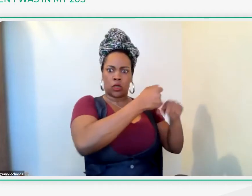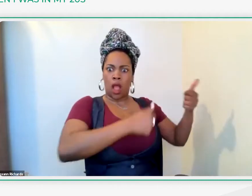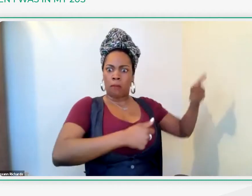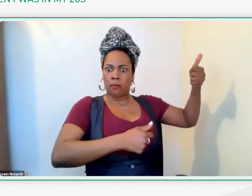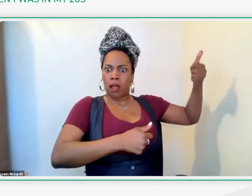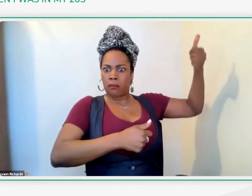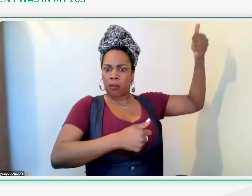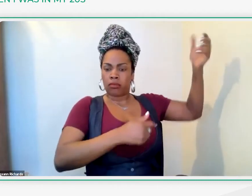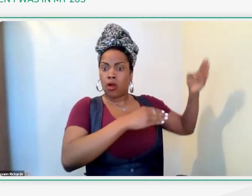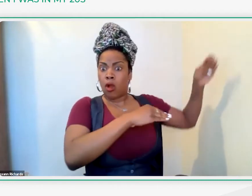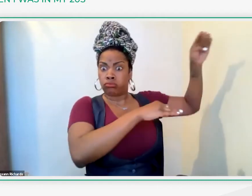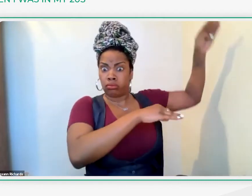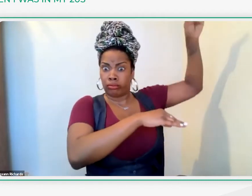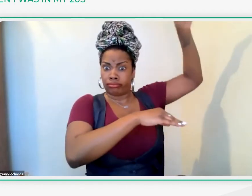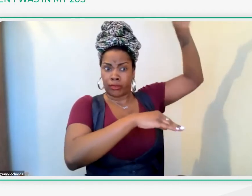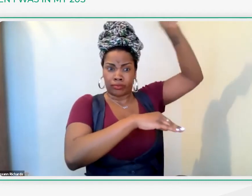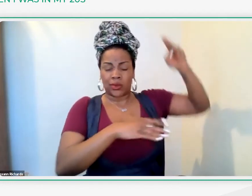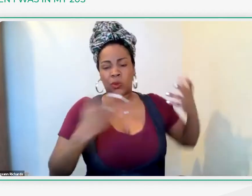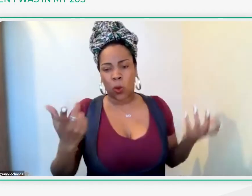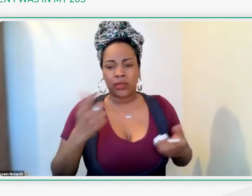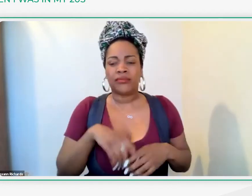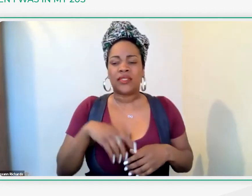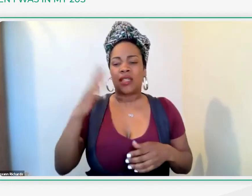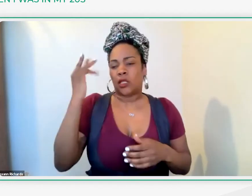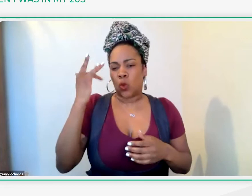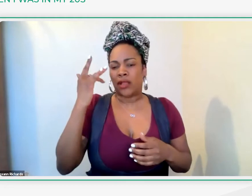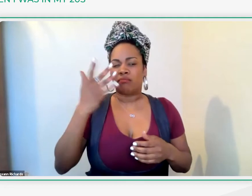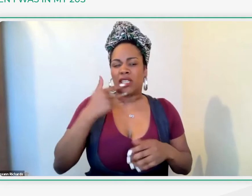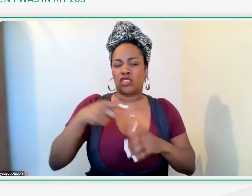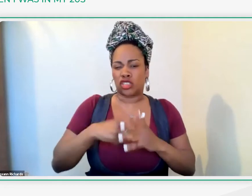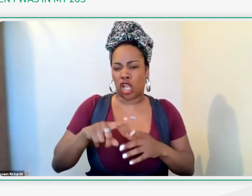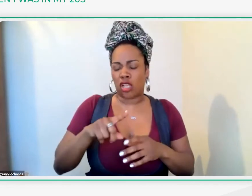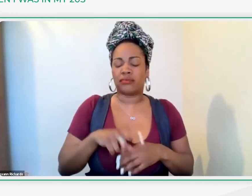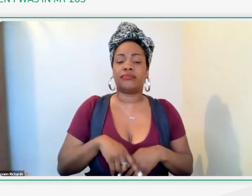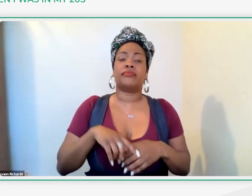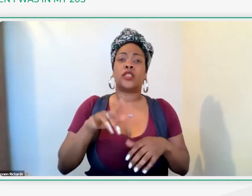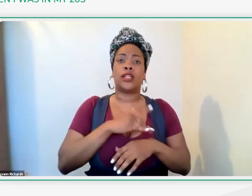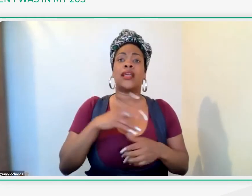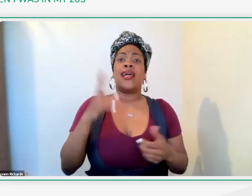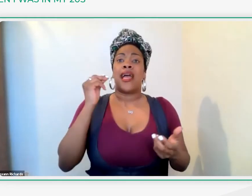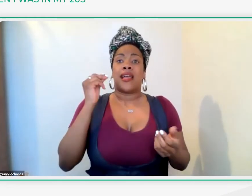And if you can afford it, the interest is going up steadily over time.